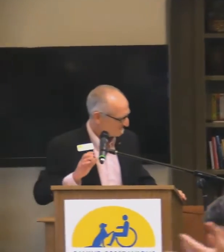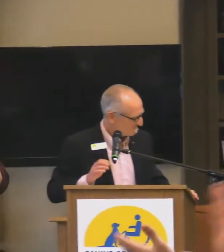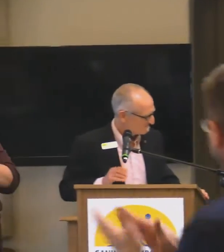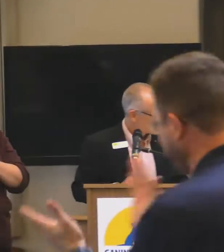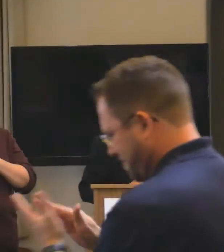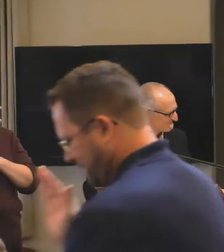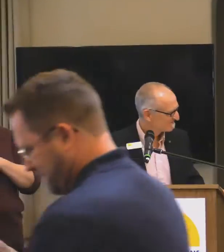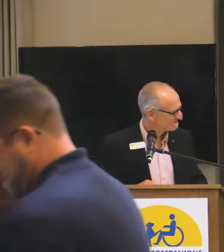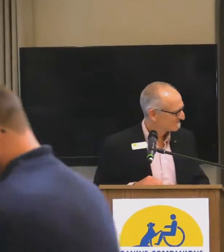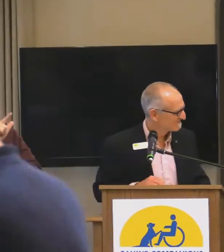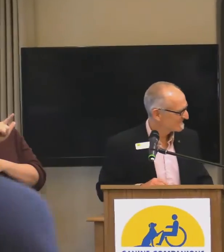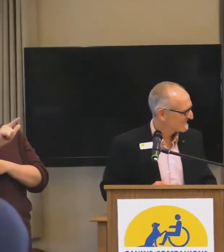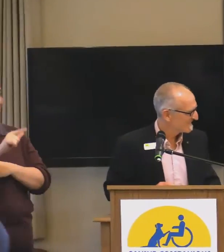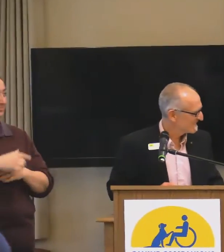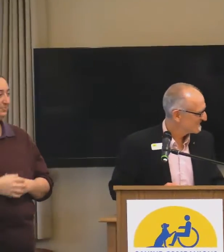Congratulations, Patricia and Parasol.